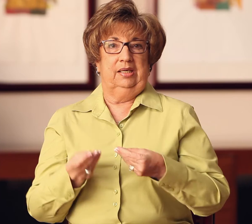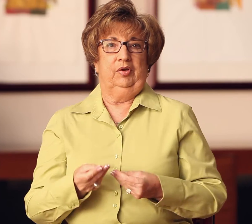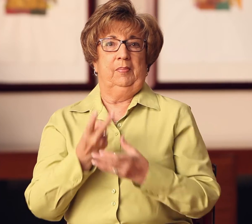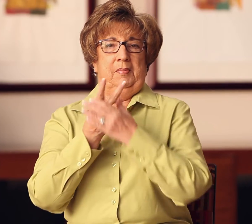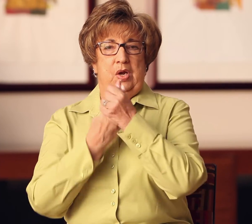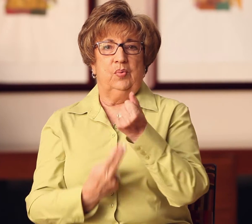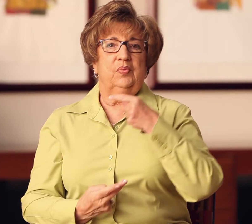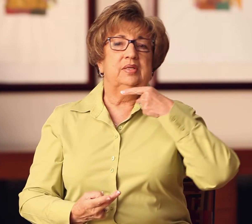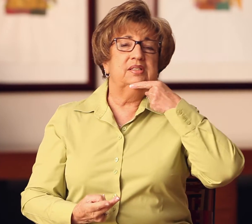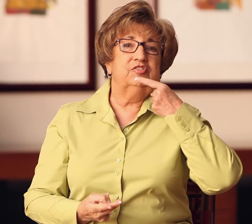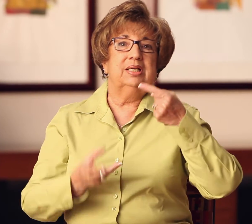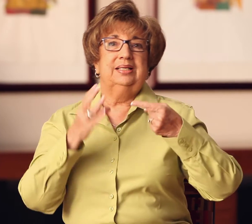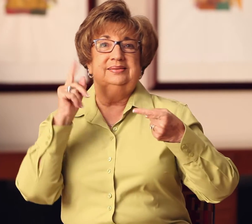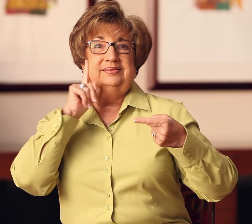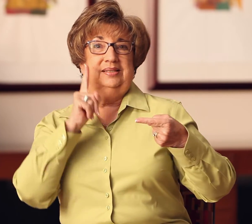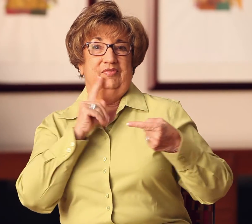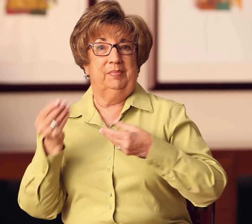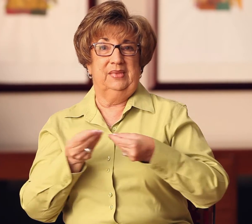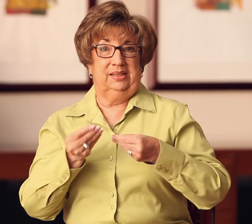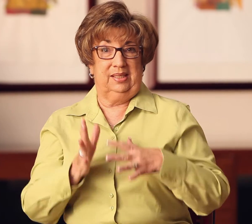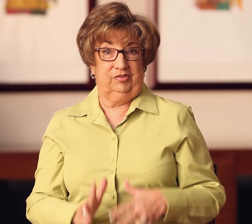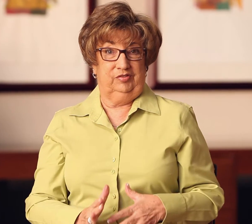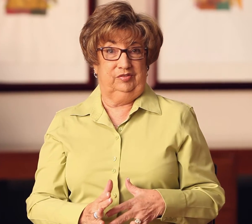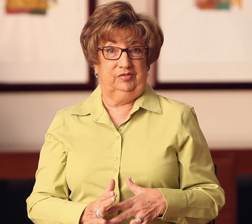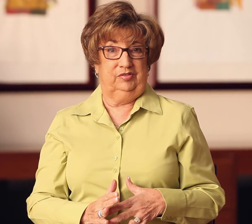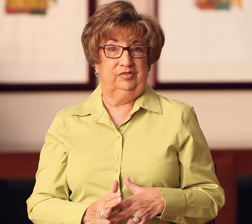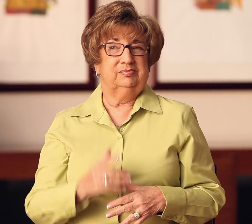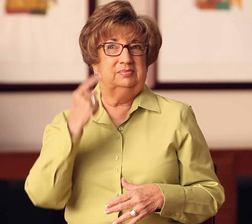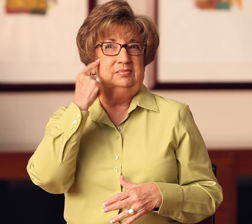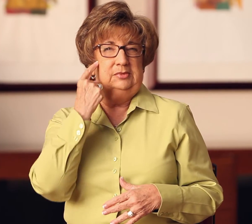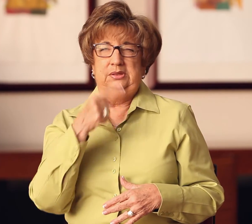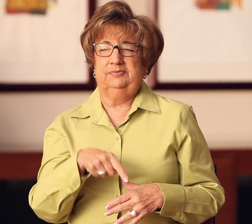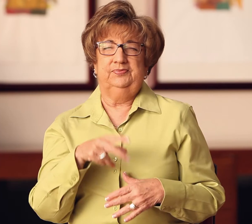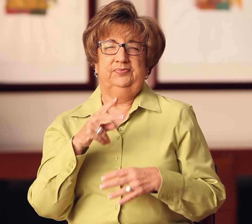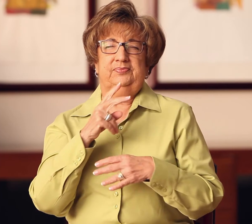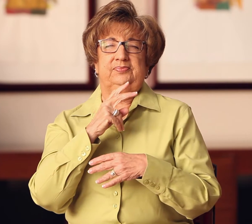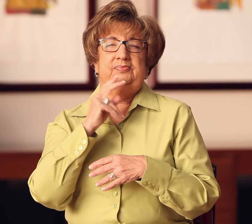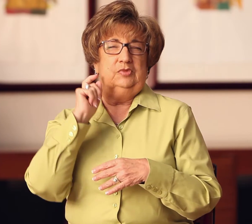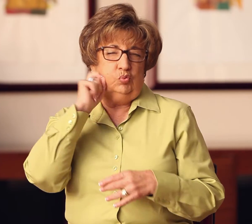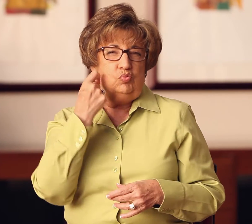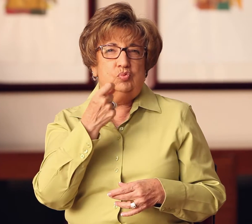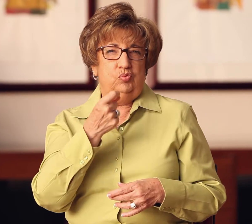deaf mediator. This is a great solution, for several reasons.